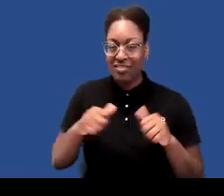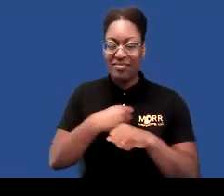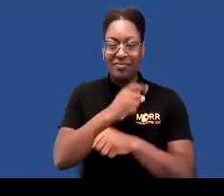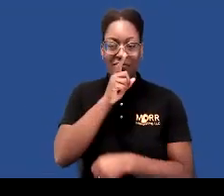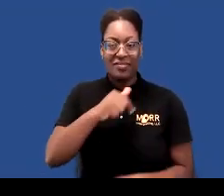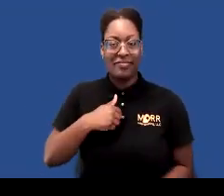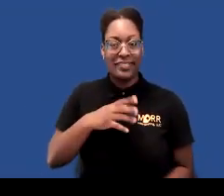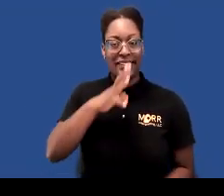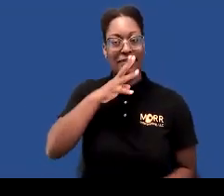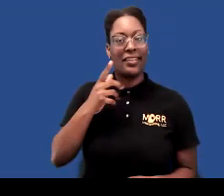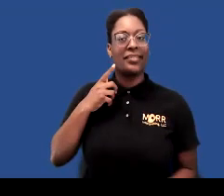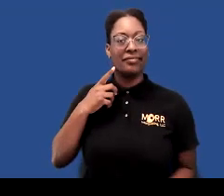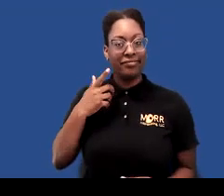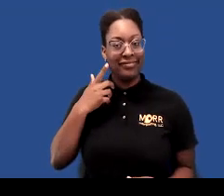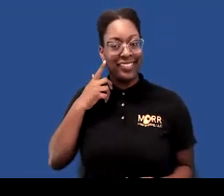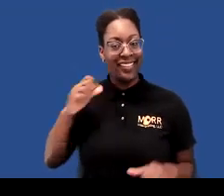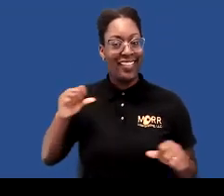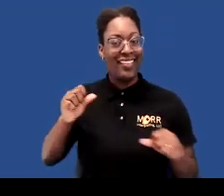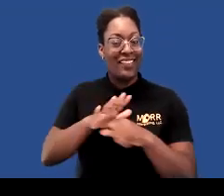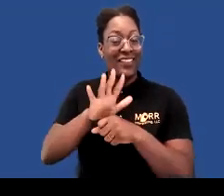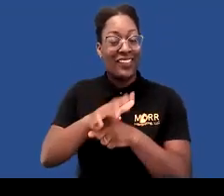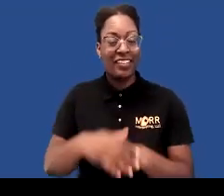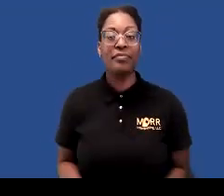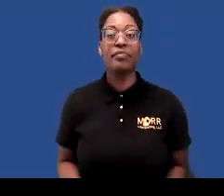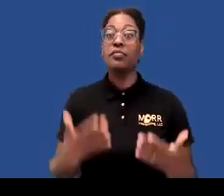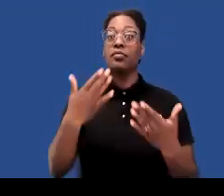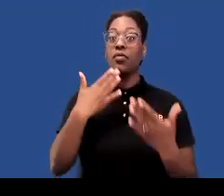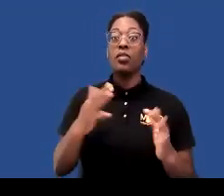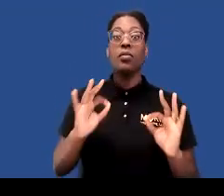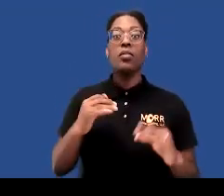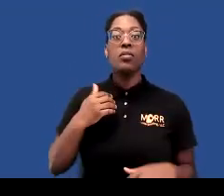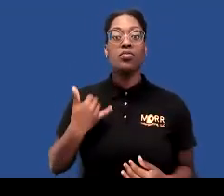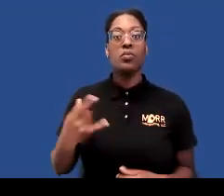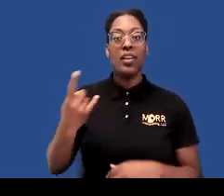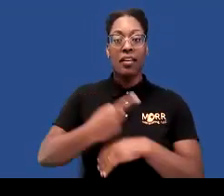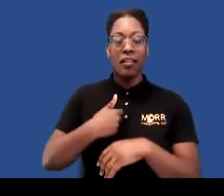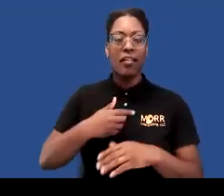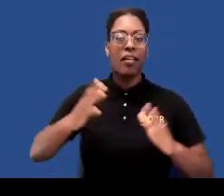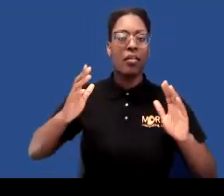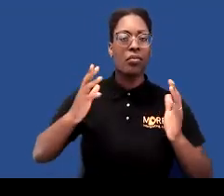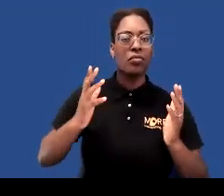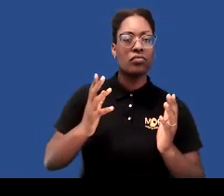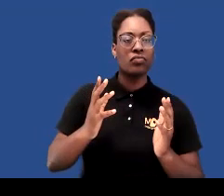Sarah, thank you so much for the introduction. My name is Eric Camarillo, and I'll be talking today about antiracism in asynchronous writing center consultations,